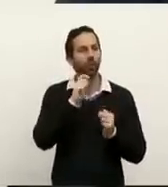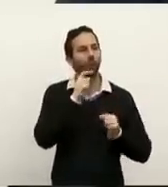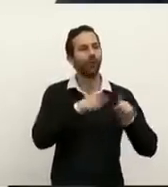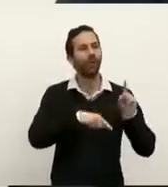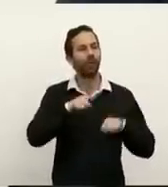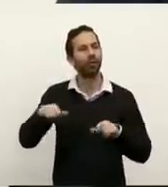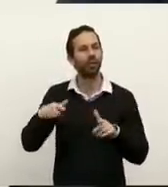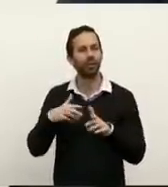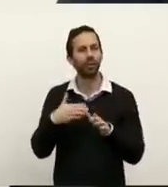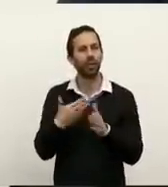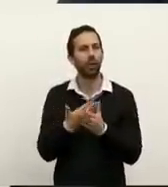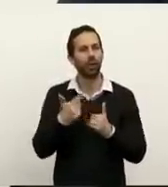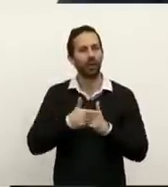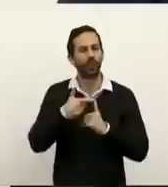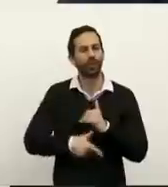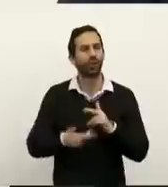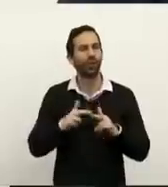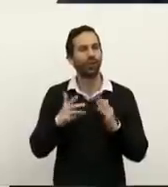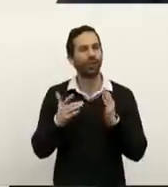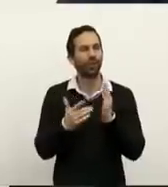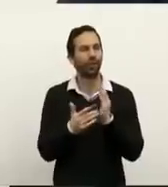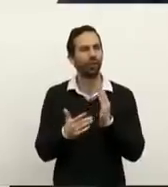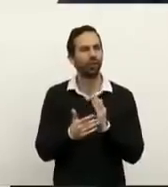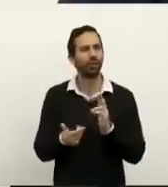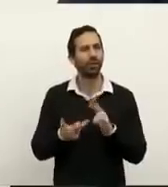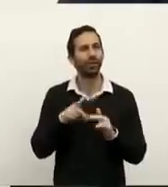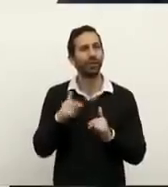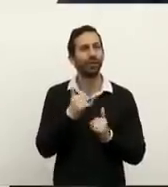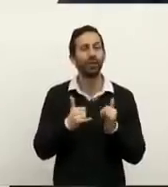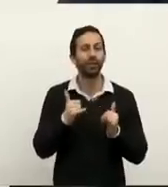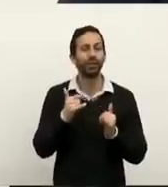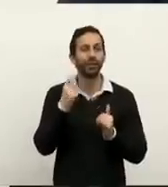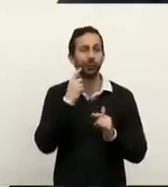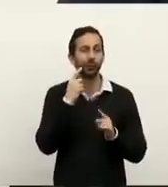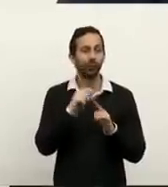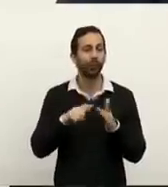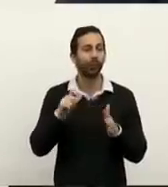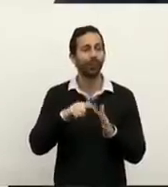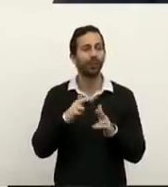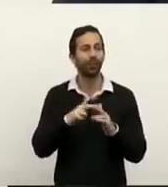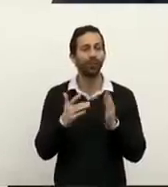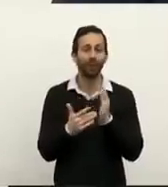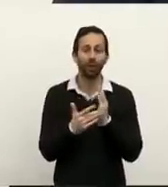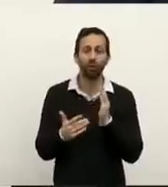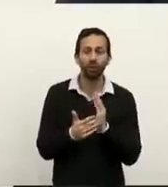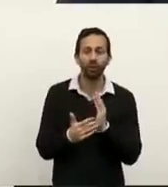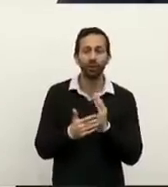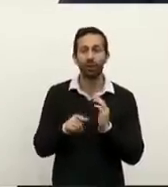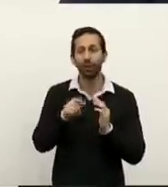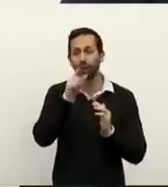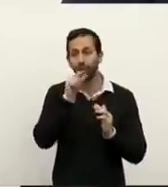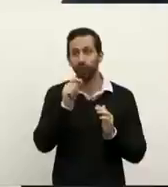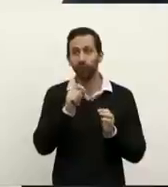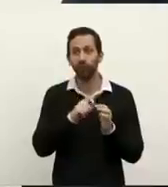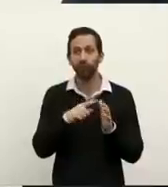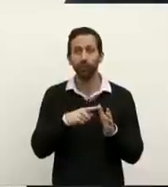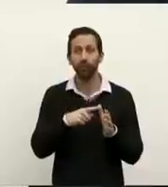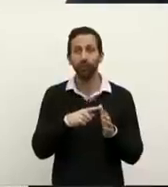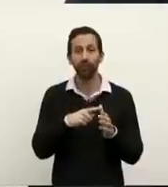will vary depending on the complexity of the technology. So if it's a fairly simple piece of technology, it actually could be an AT mentor